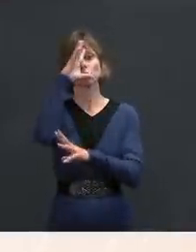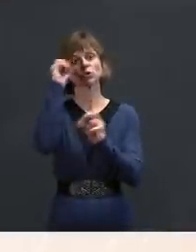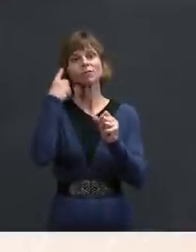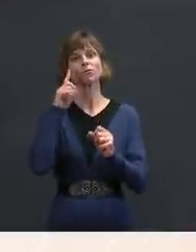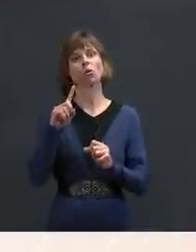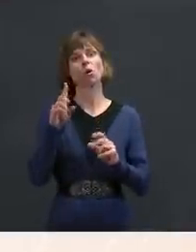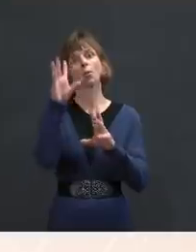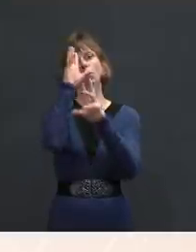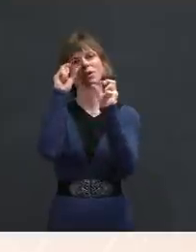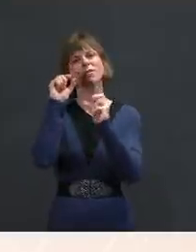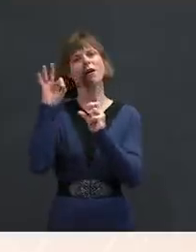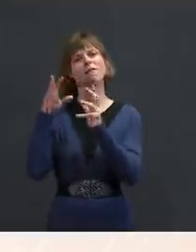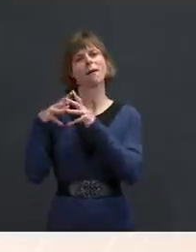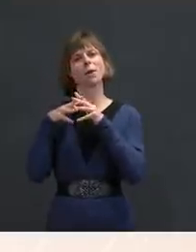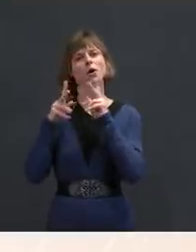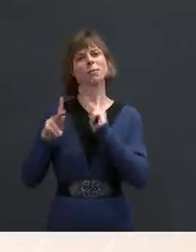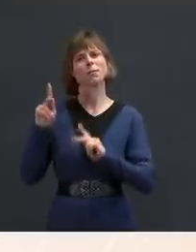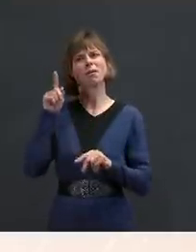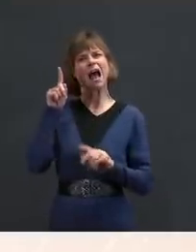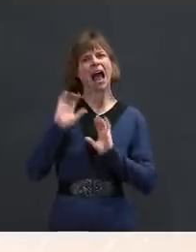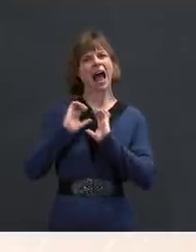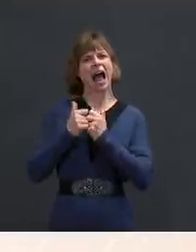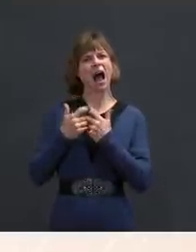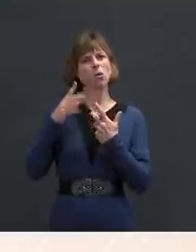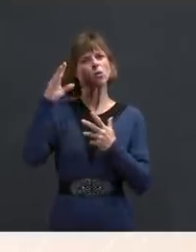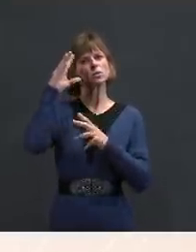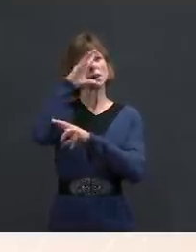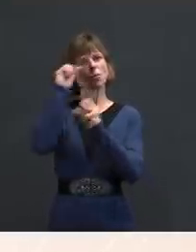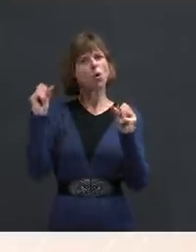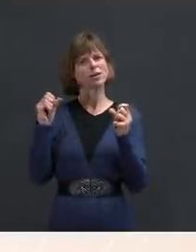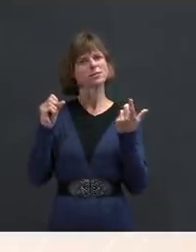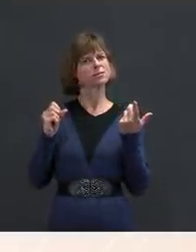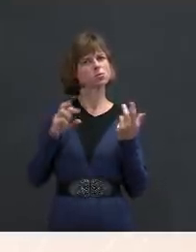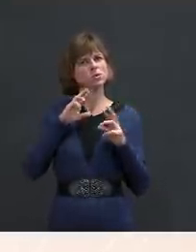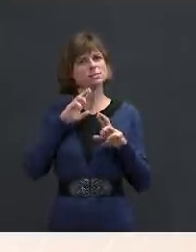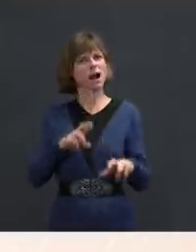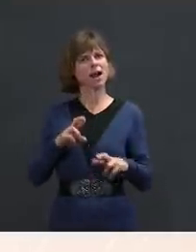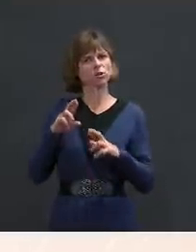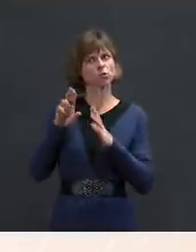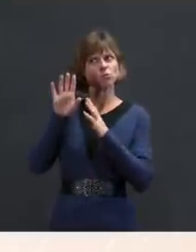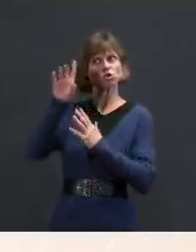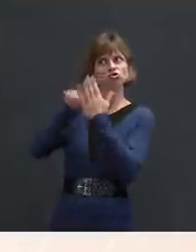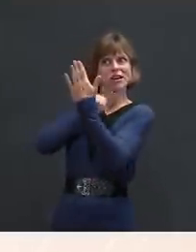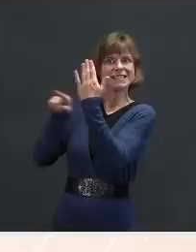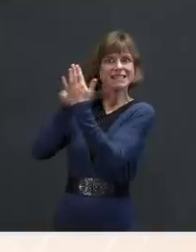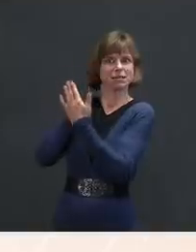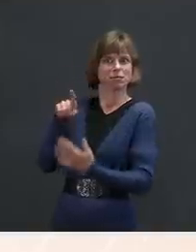And how is he reacting to the criticism he's received over the weekend that Nick Kristof -- the New York Times -- accused him of choking?